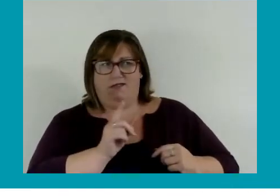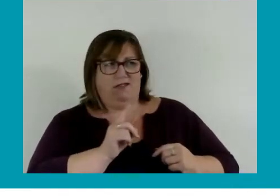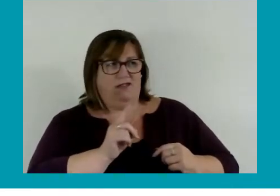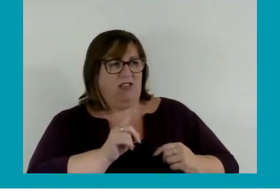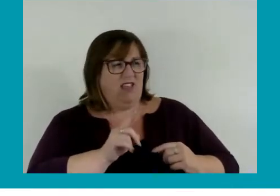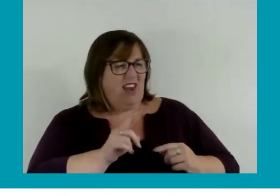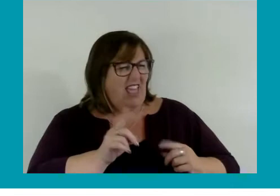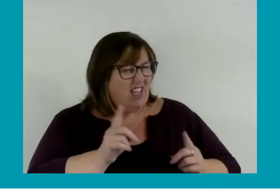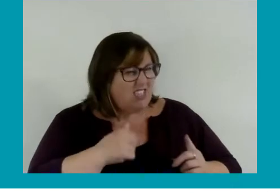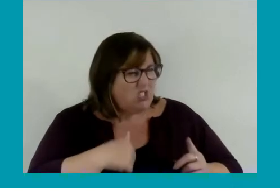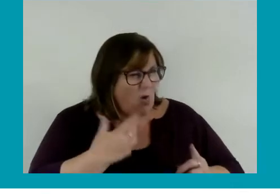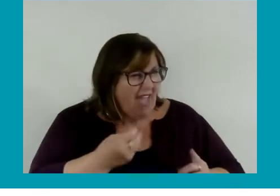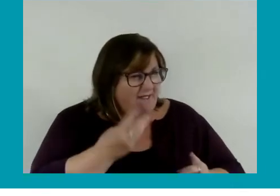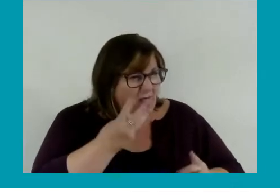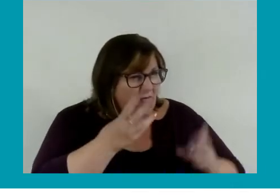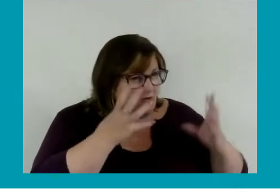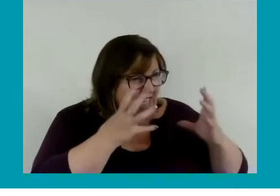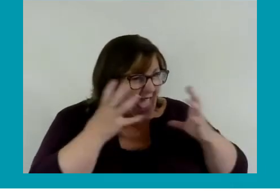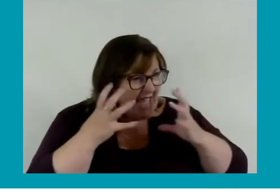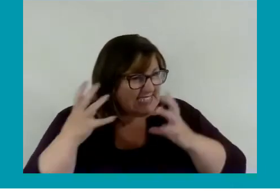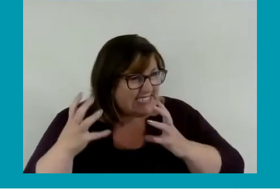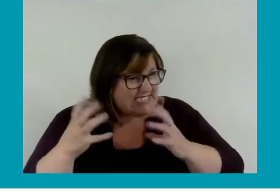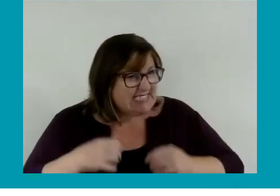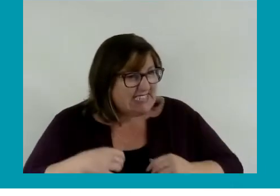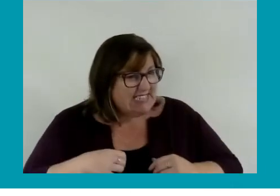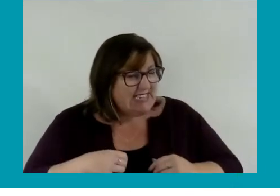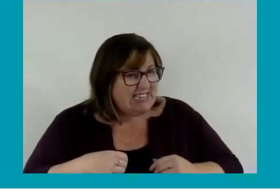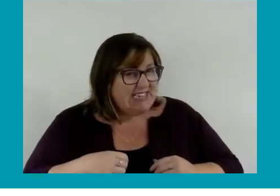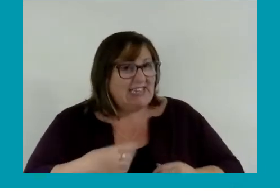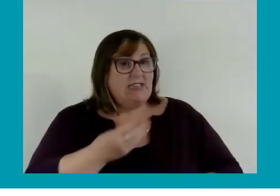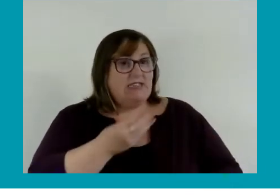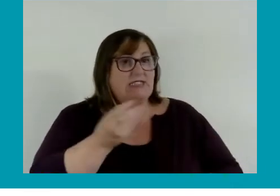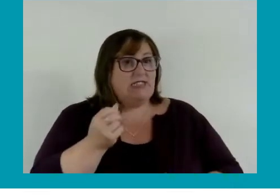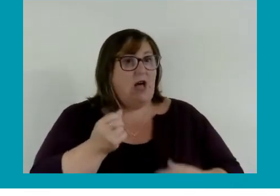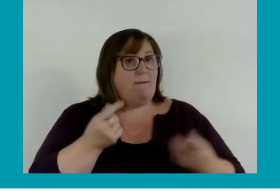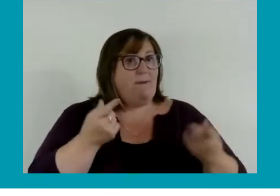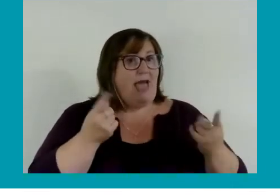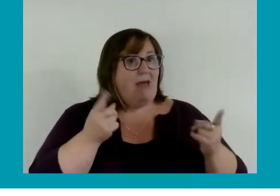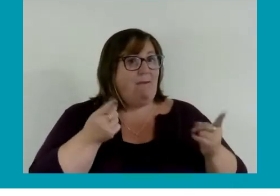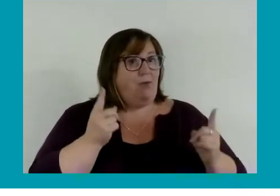you haven't even got the job yet and i'm so i'm going do you have any idea how qualified i am